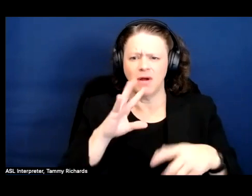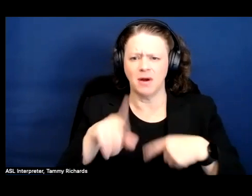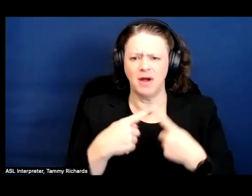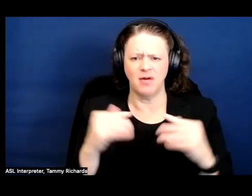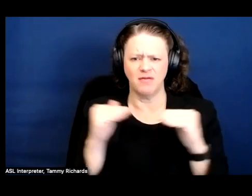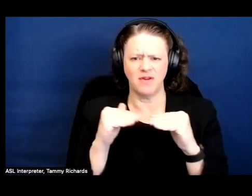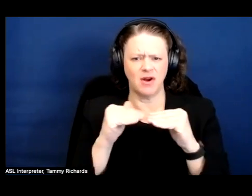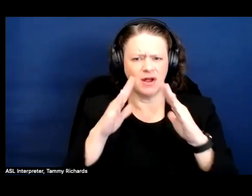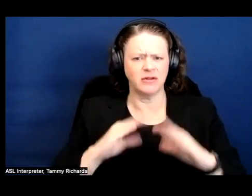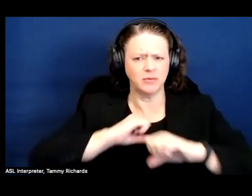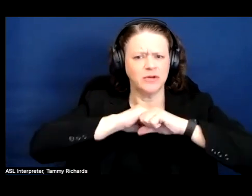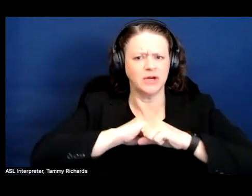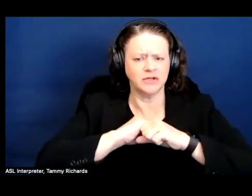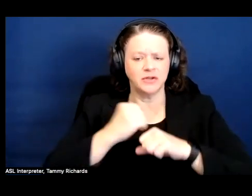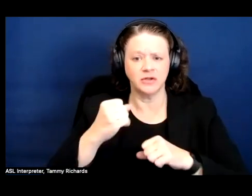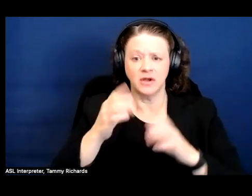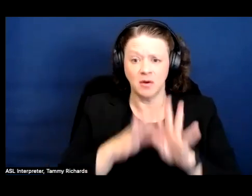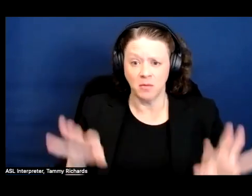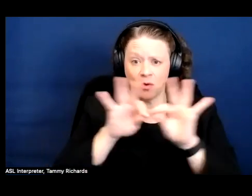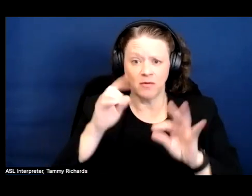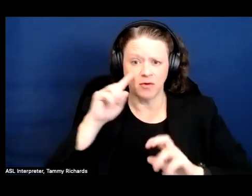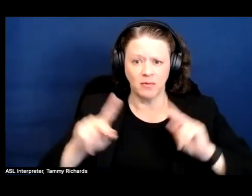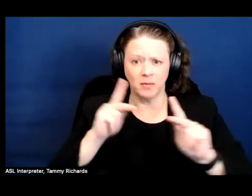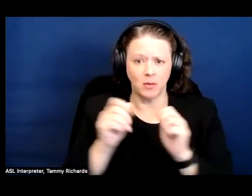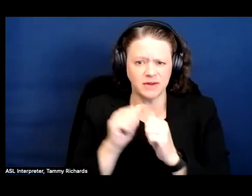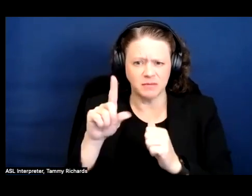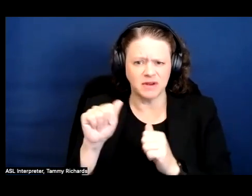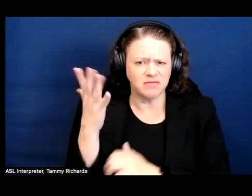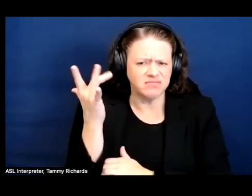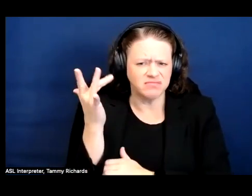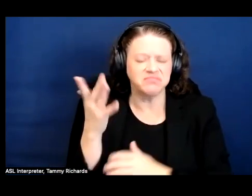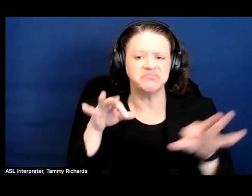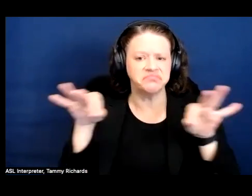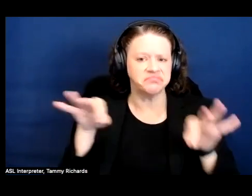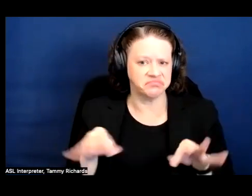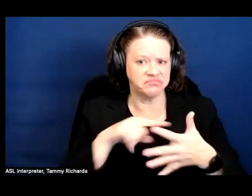And these are commonly referred to as support animals, or comfort animals, or emotional support animals.